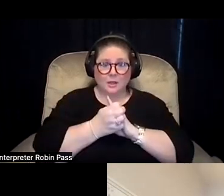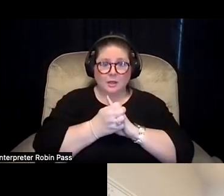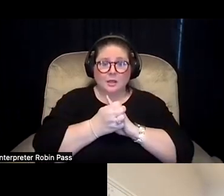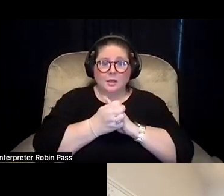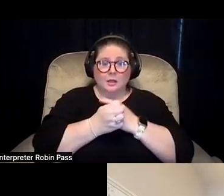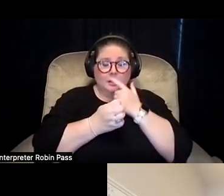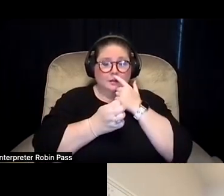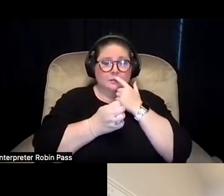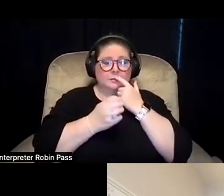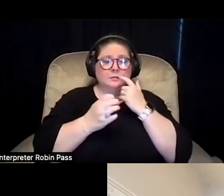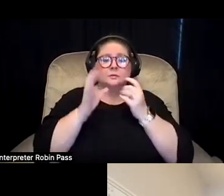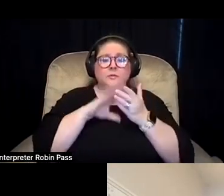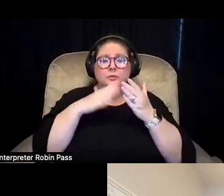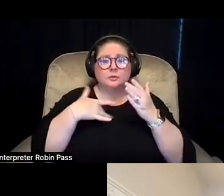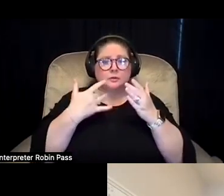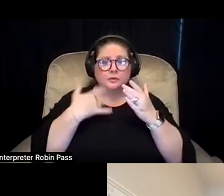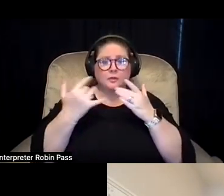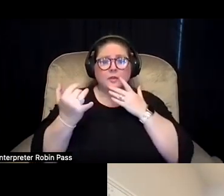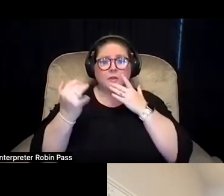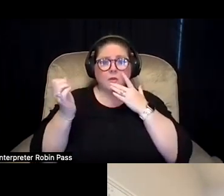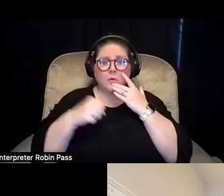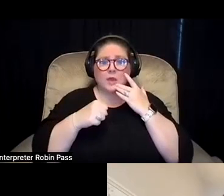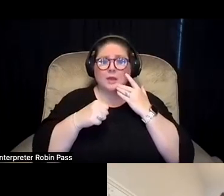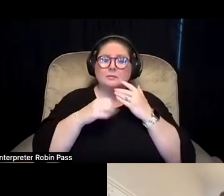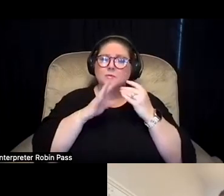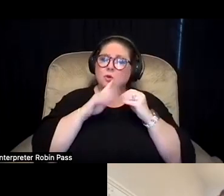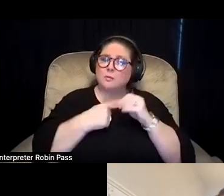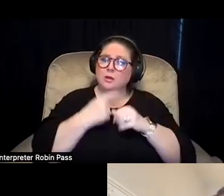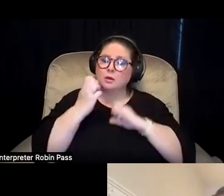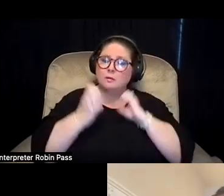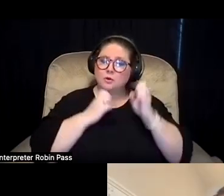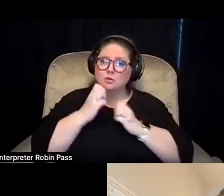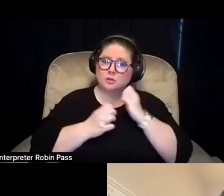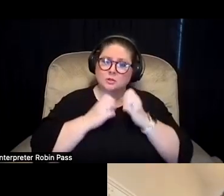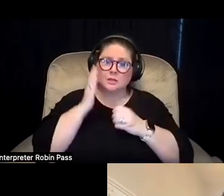about the emotions that will ultimately arise from having these conversations